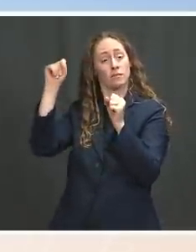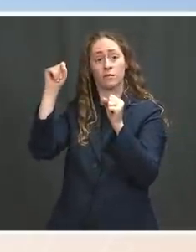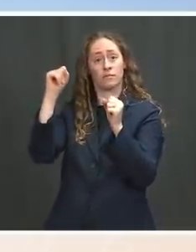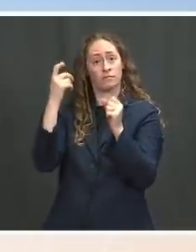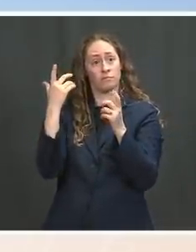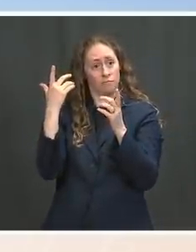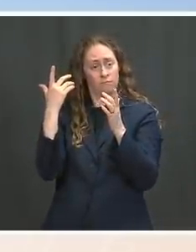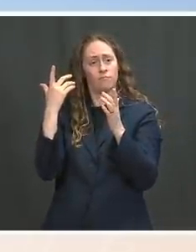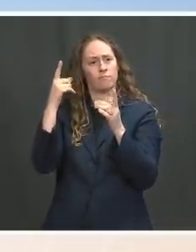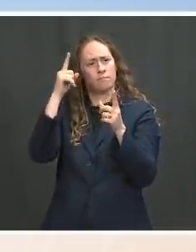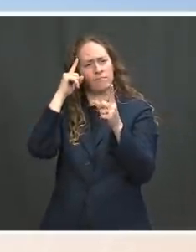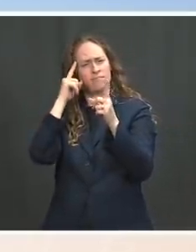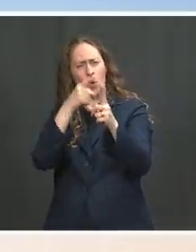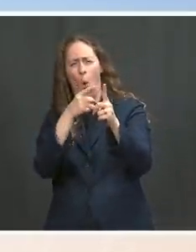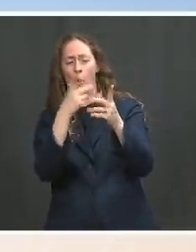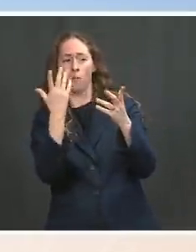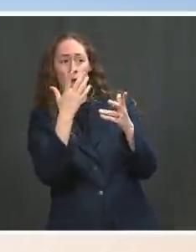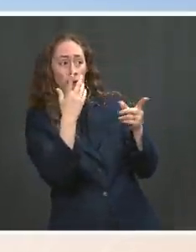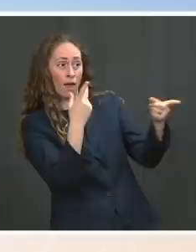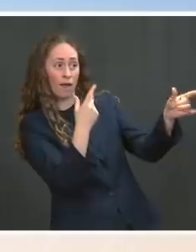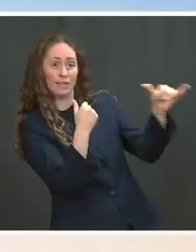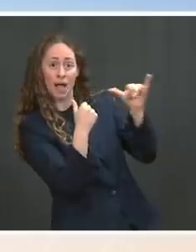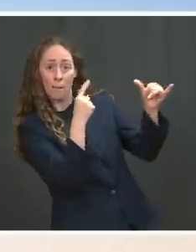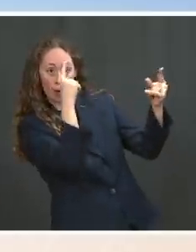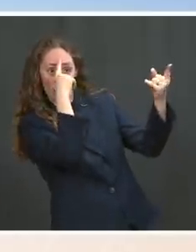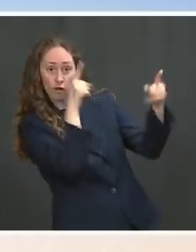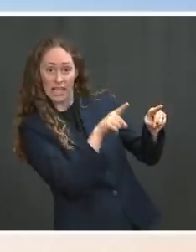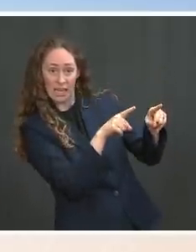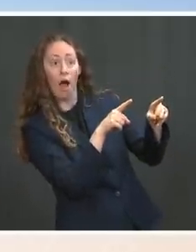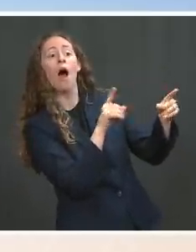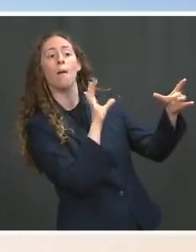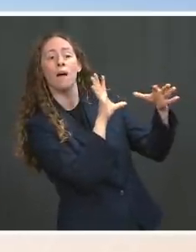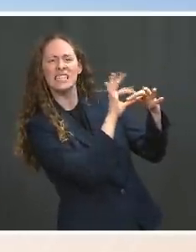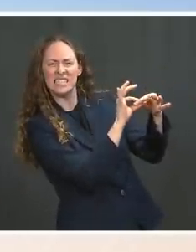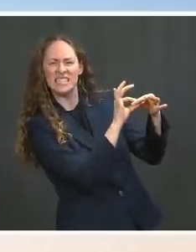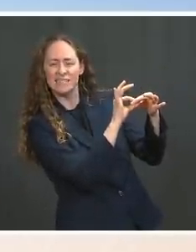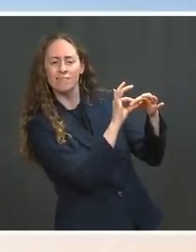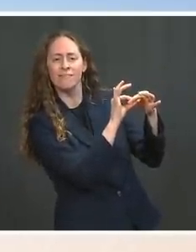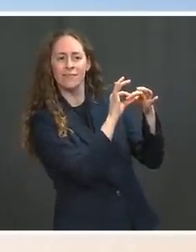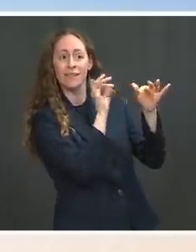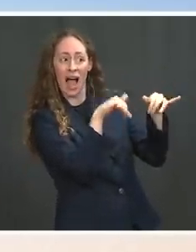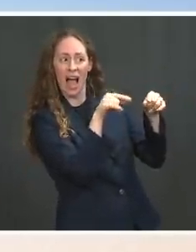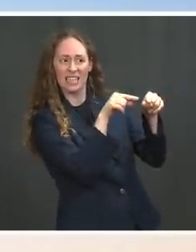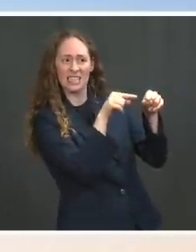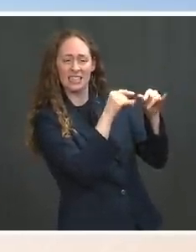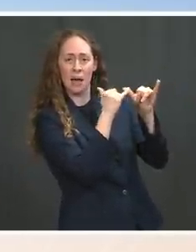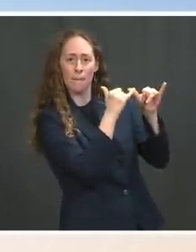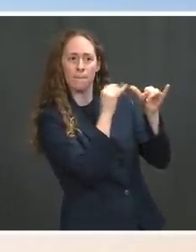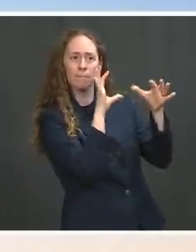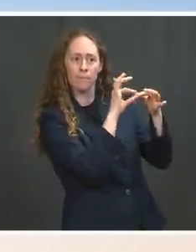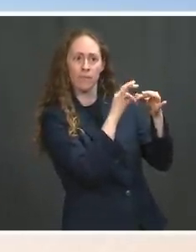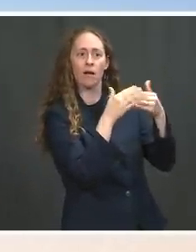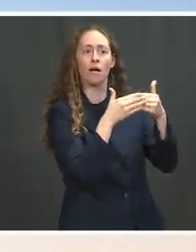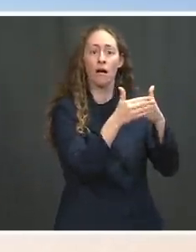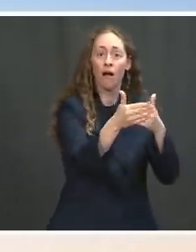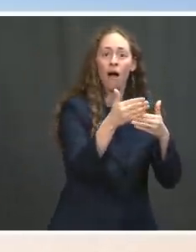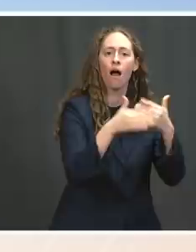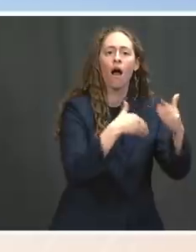and to identify areas where we can work together. So, some examples where there's already some activity on Capitol Hill are: